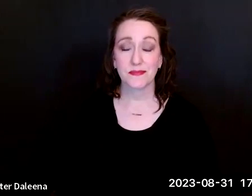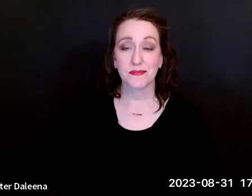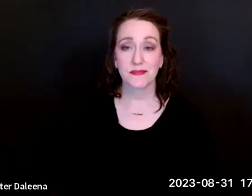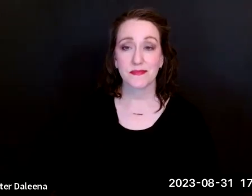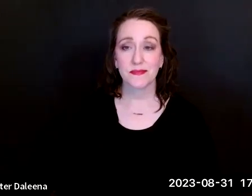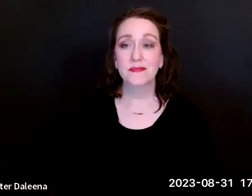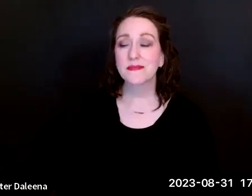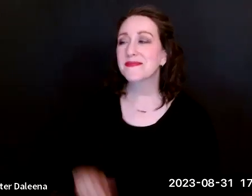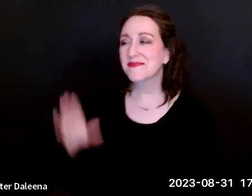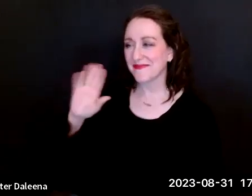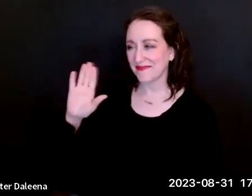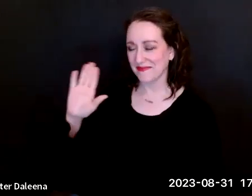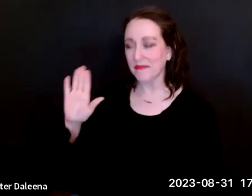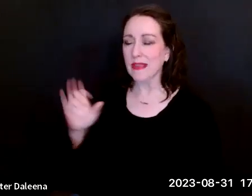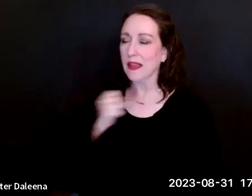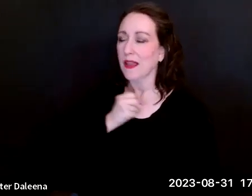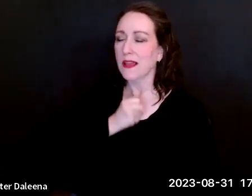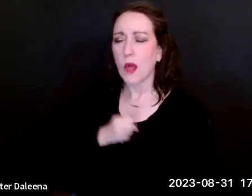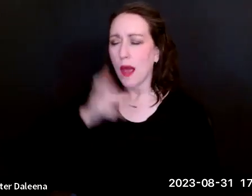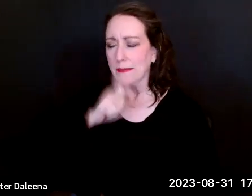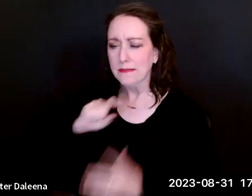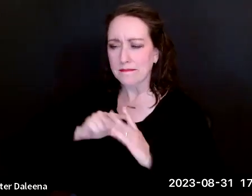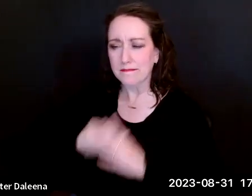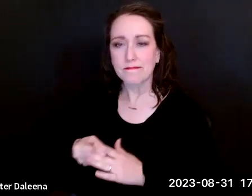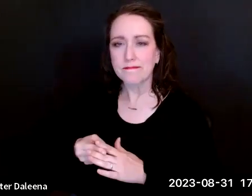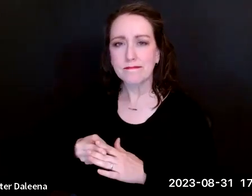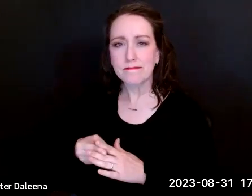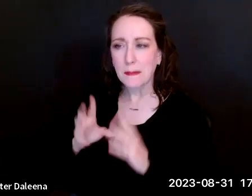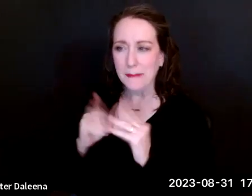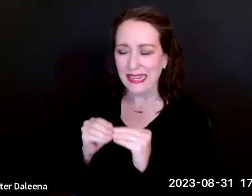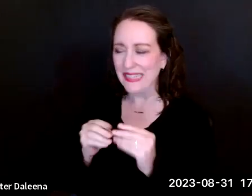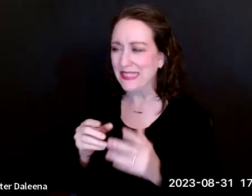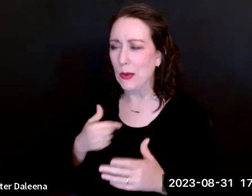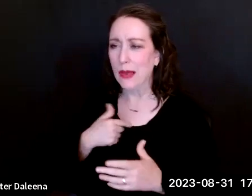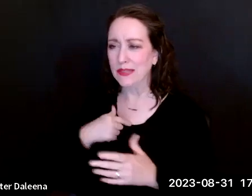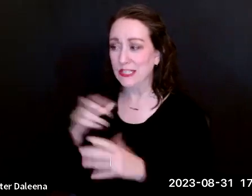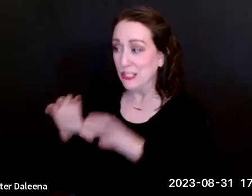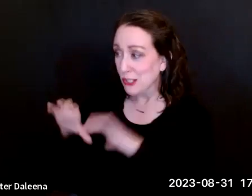uh hi I'm I'm sorry I missed the beginning of the meeting so I was in the chat sending questions